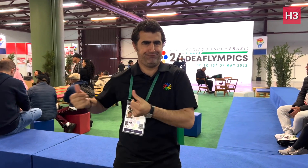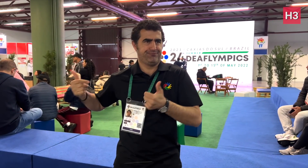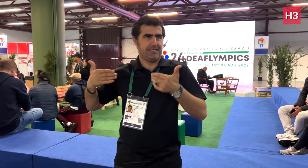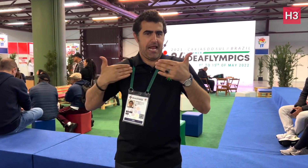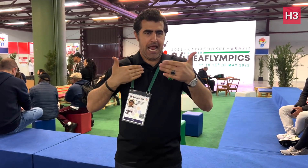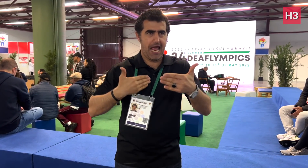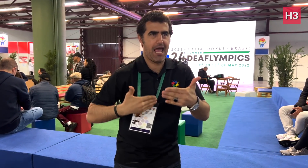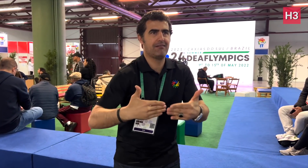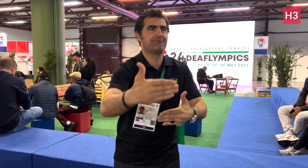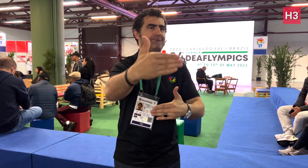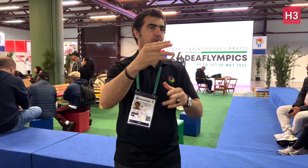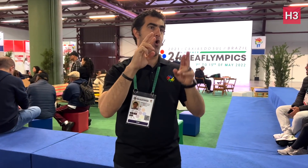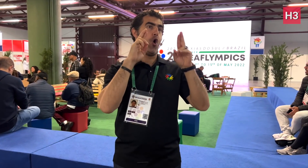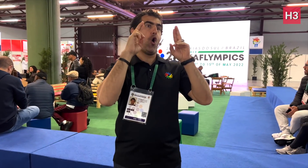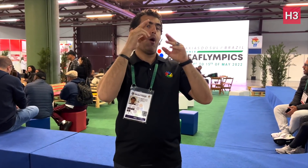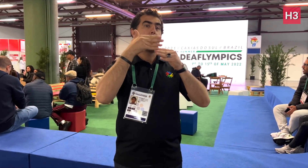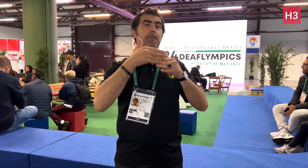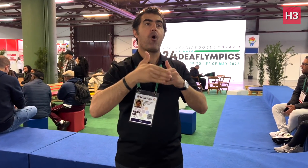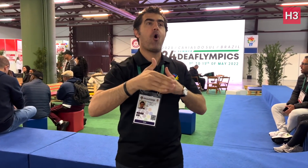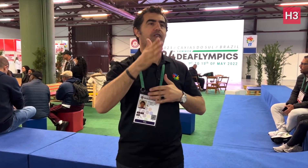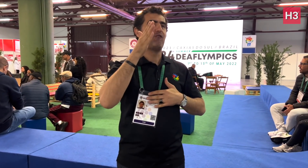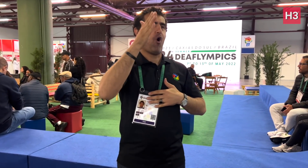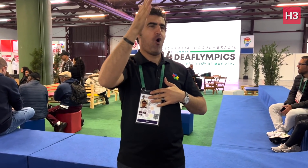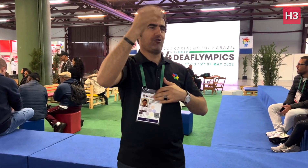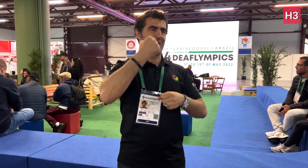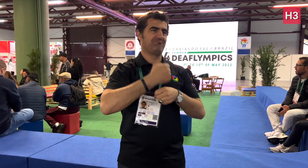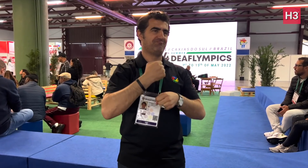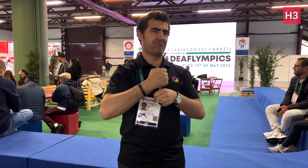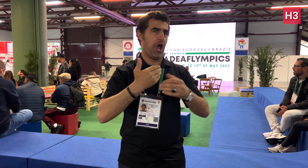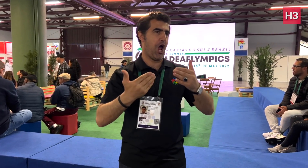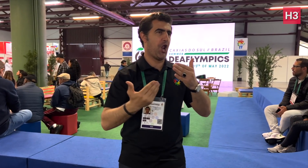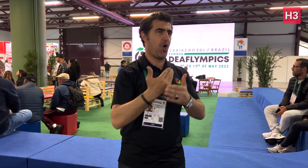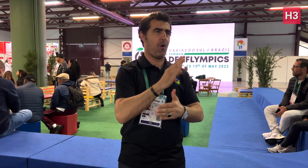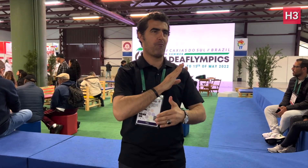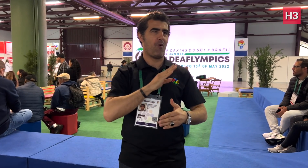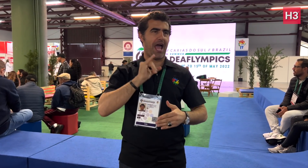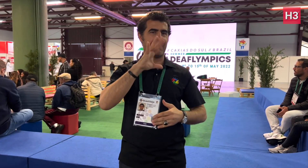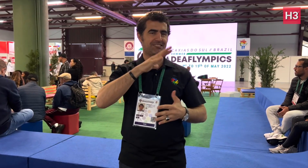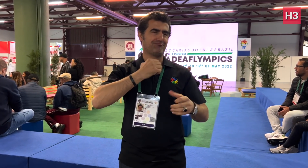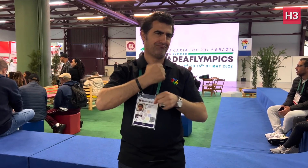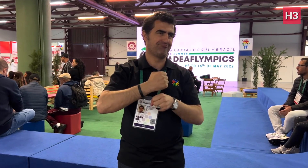and we worked together to solve them. I hope it’ll get better in time with